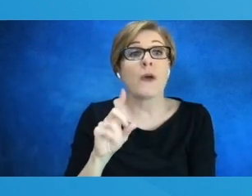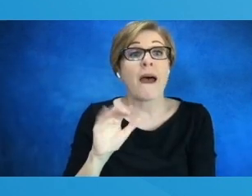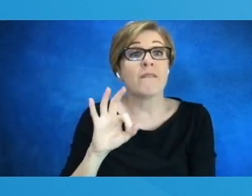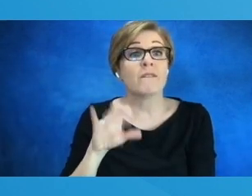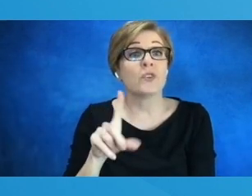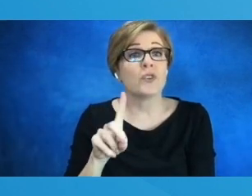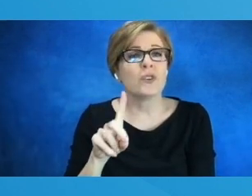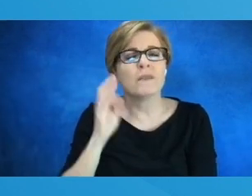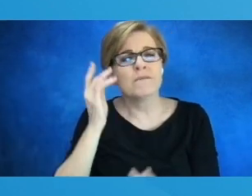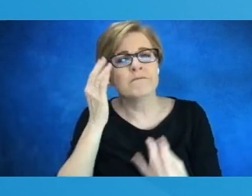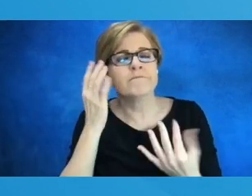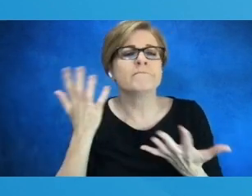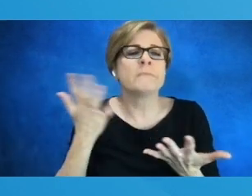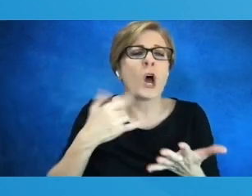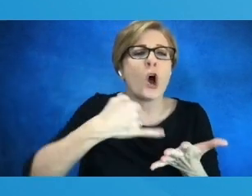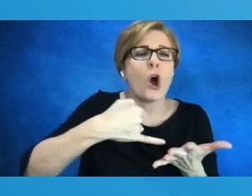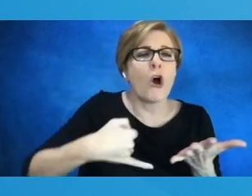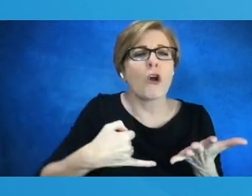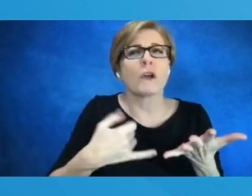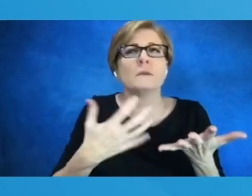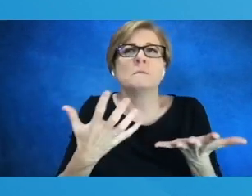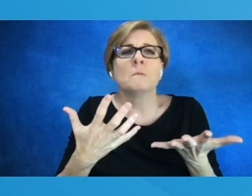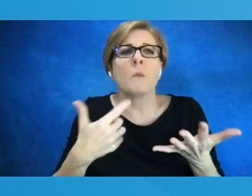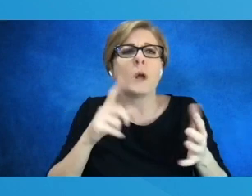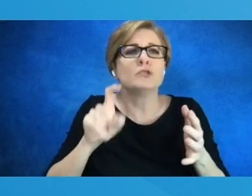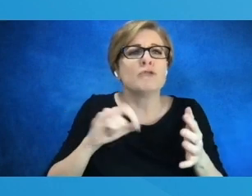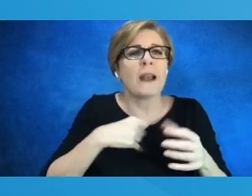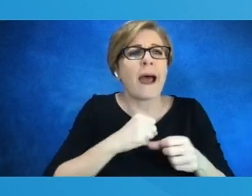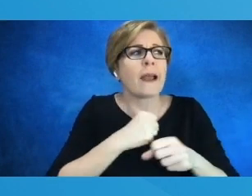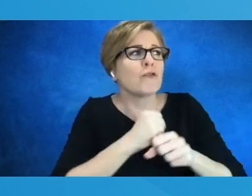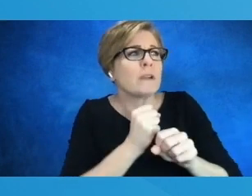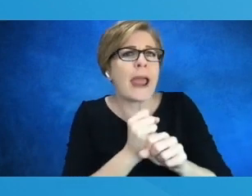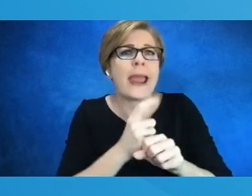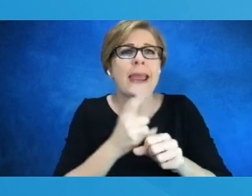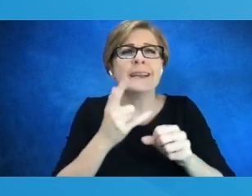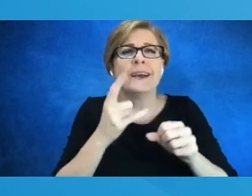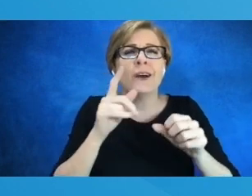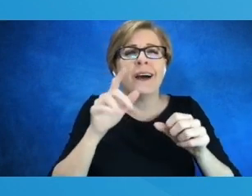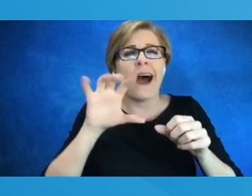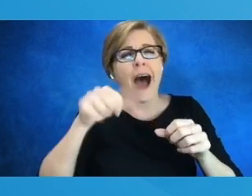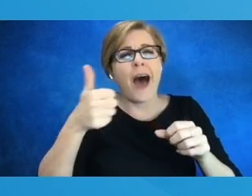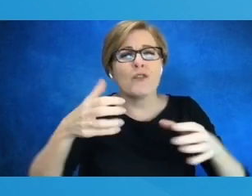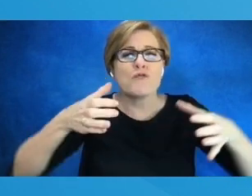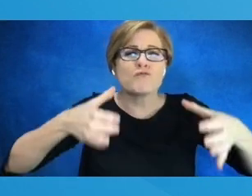round buildings of which the cyclorama was part.